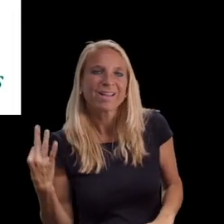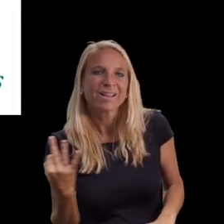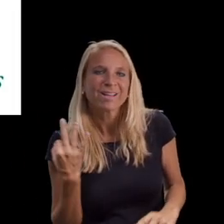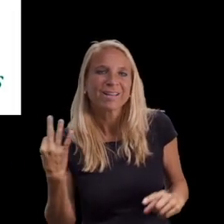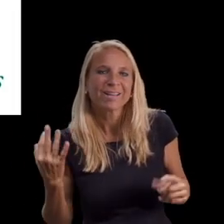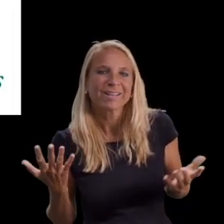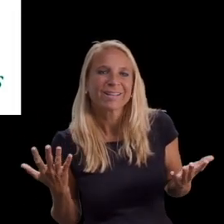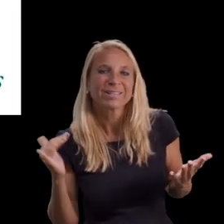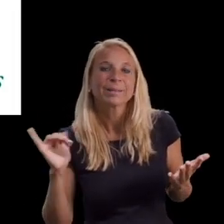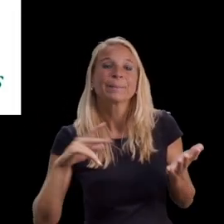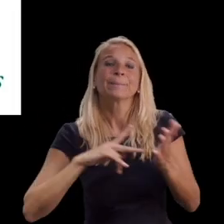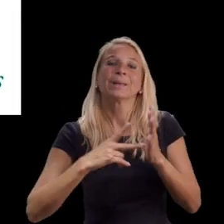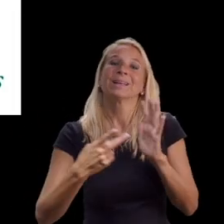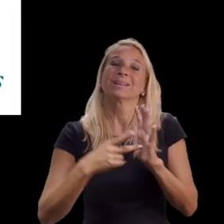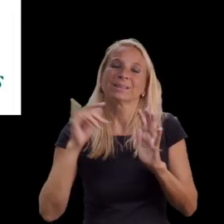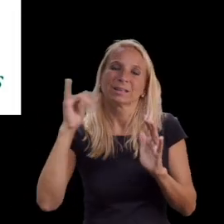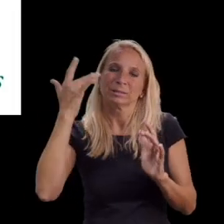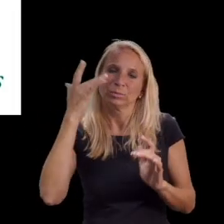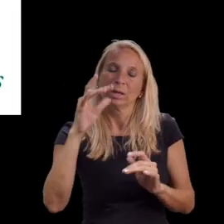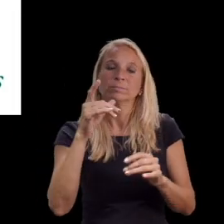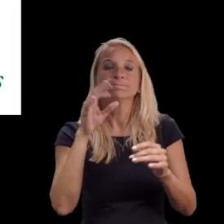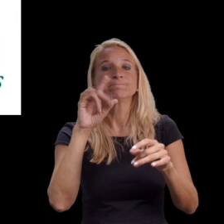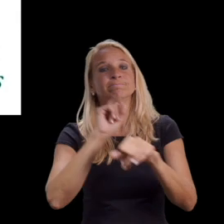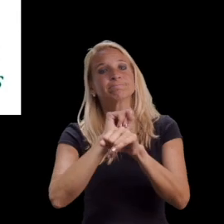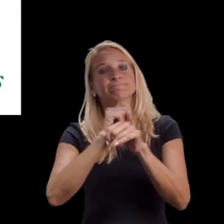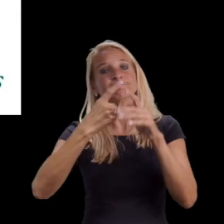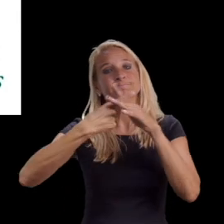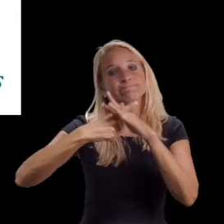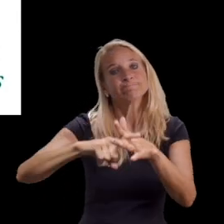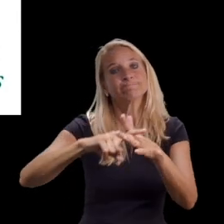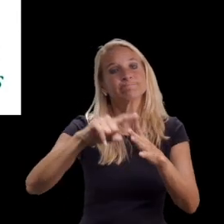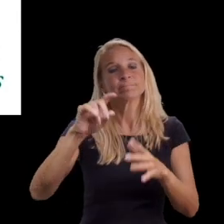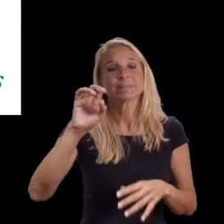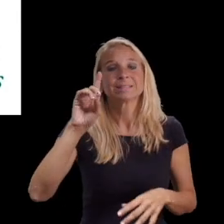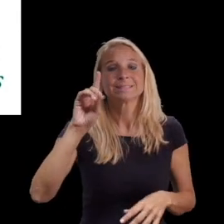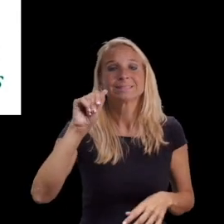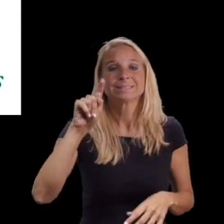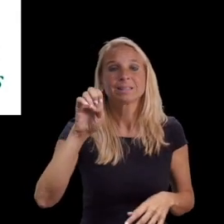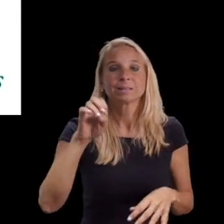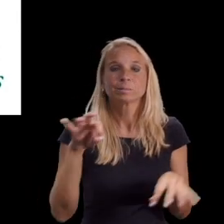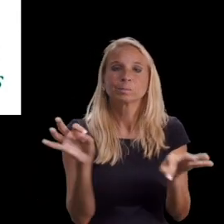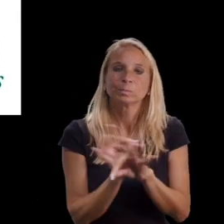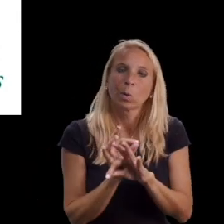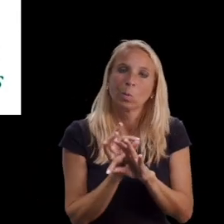That's why the effective date can be important because although your date of the letter might be January 9th,